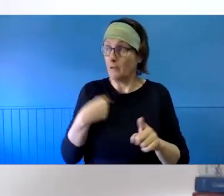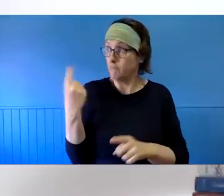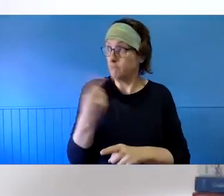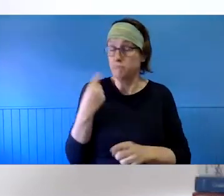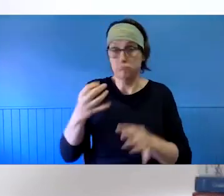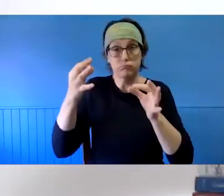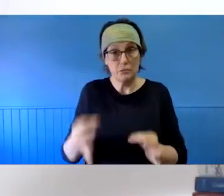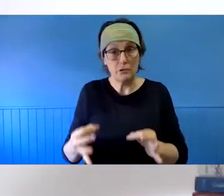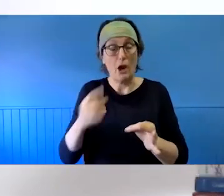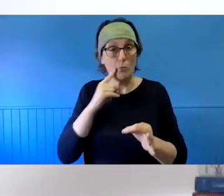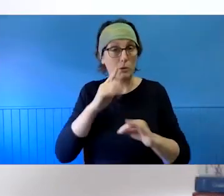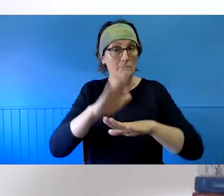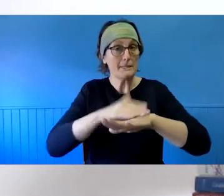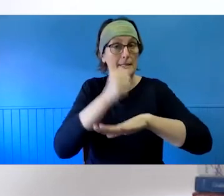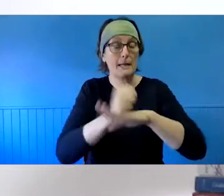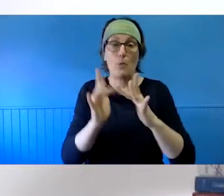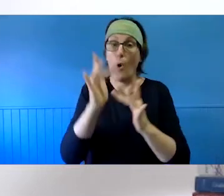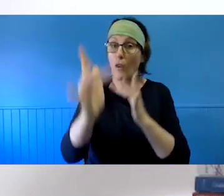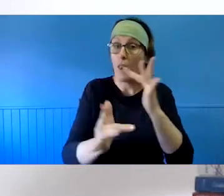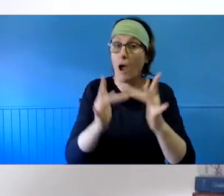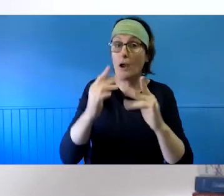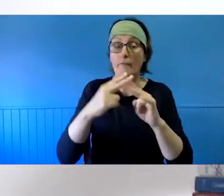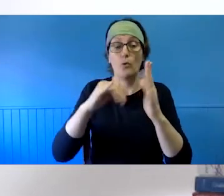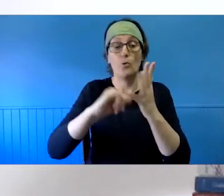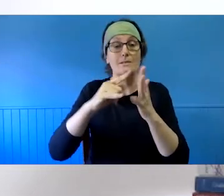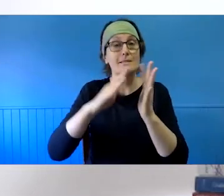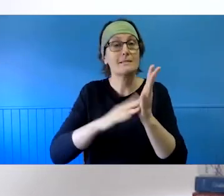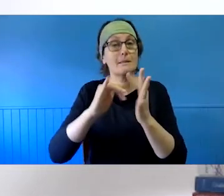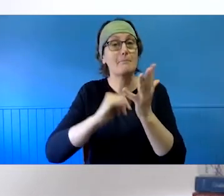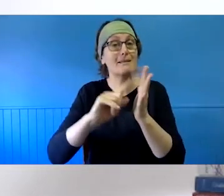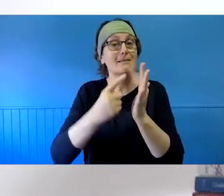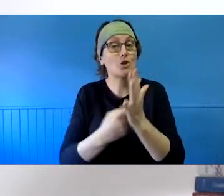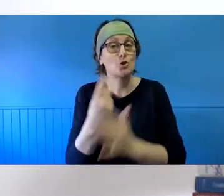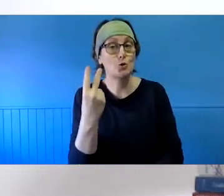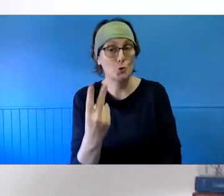online space for semester 2. I'm sure that everybody else is in a